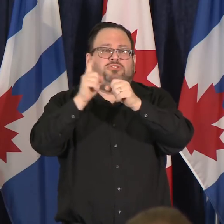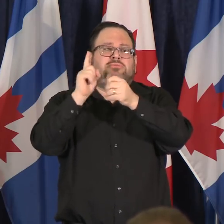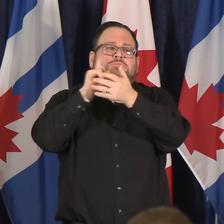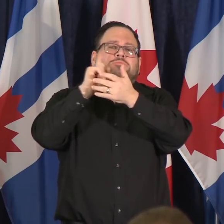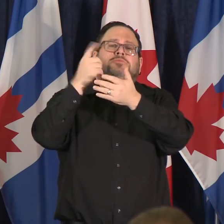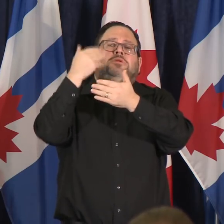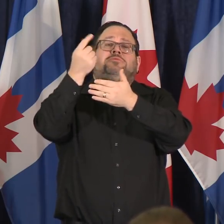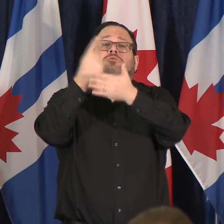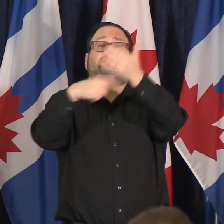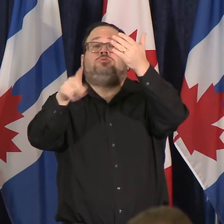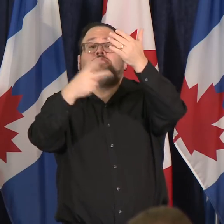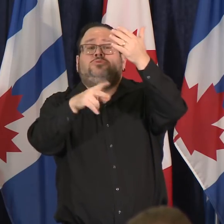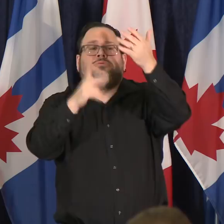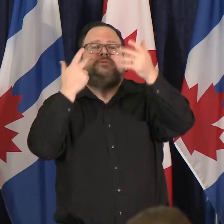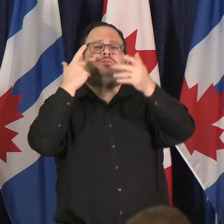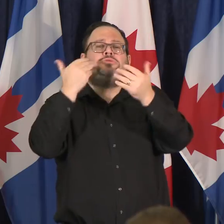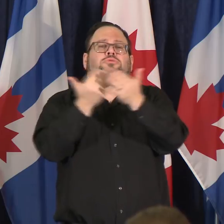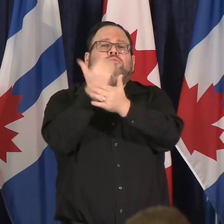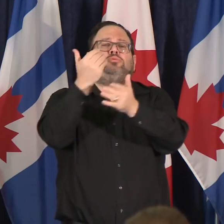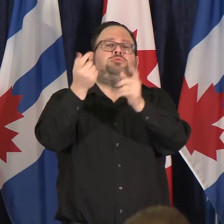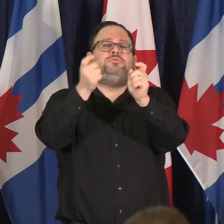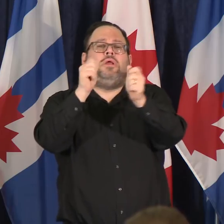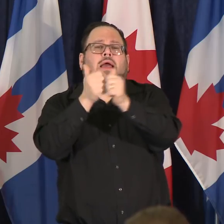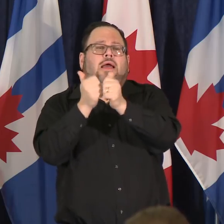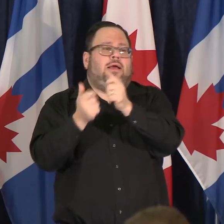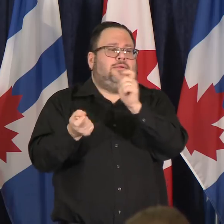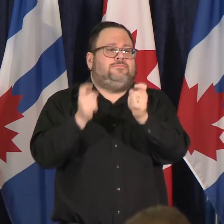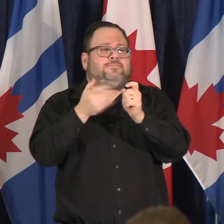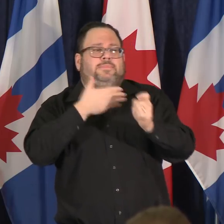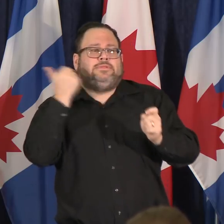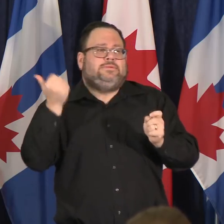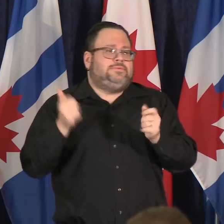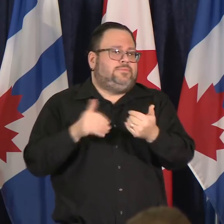the virus so the course has yet to be determined and just like with any